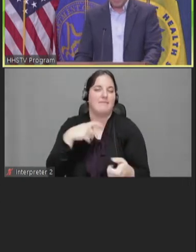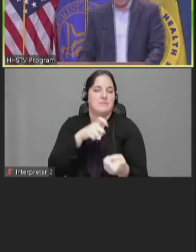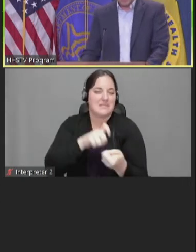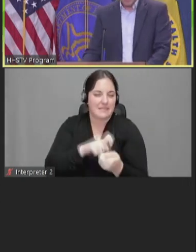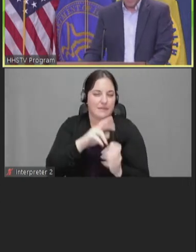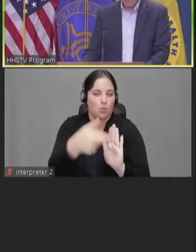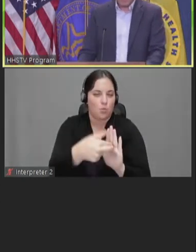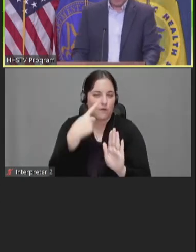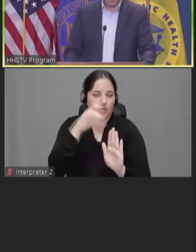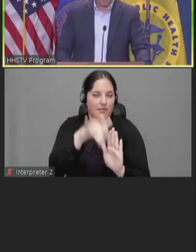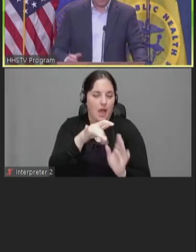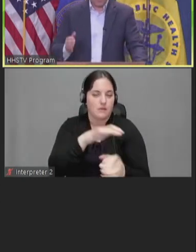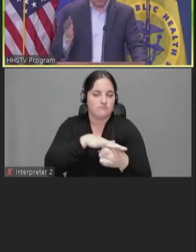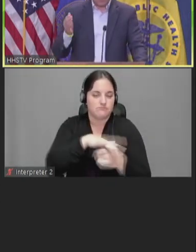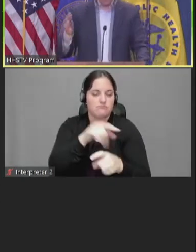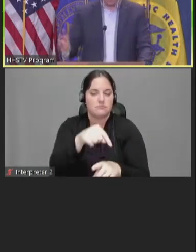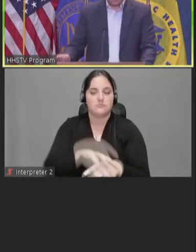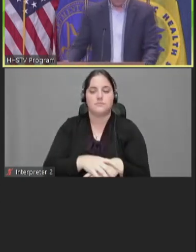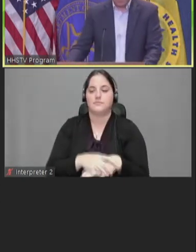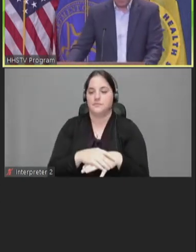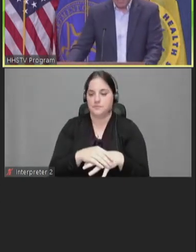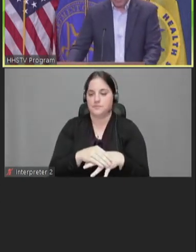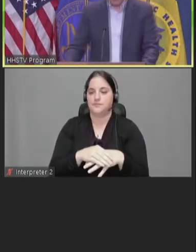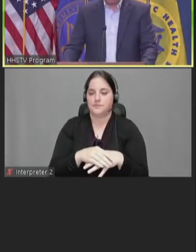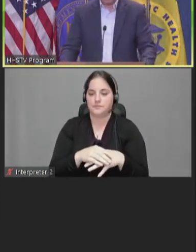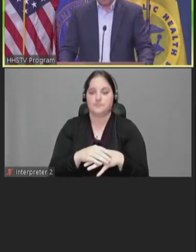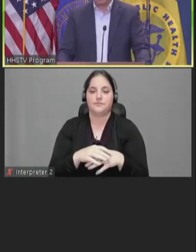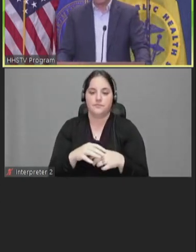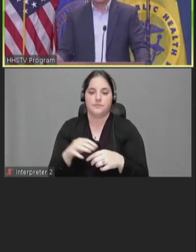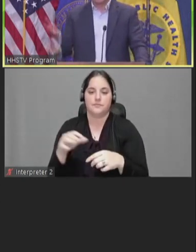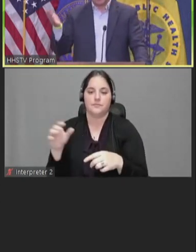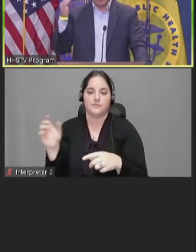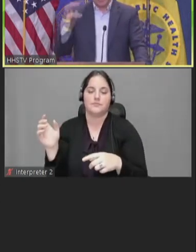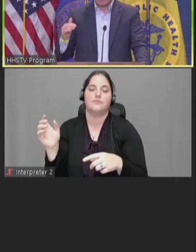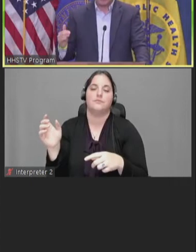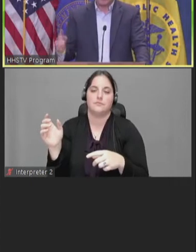And then, coming back to some -- I really enjoyed the last session